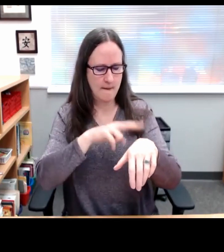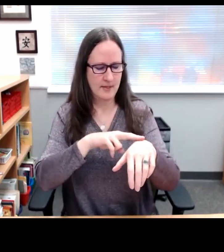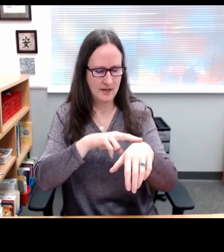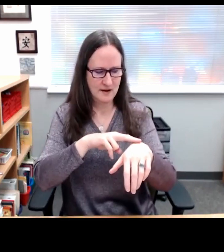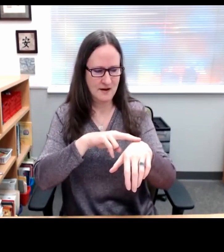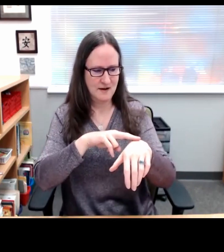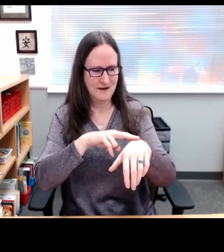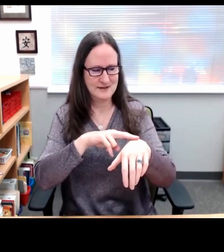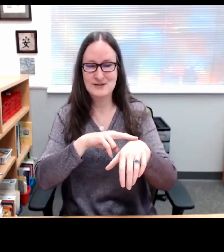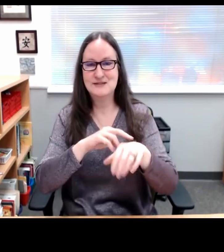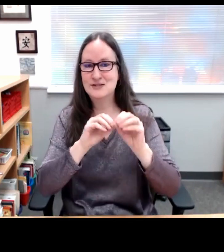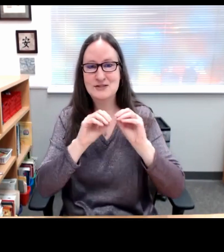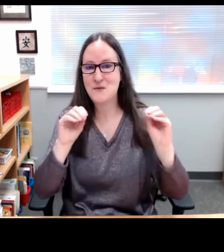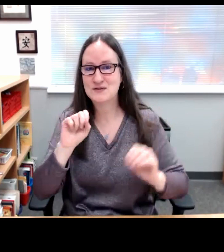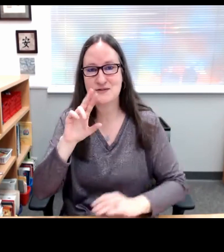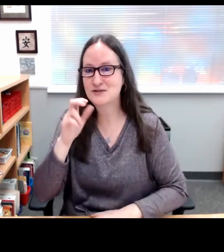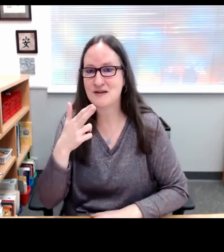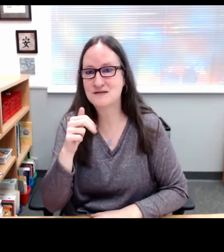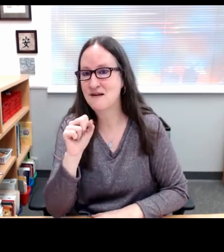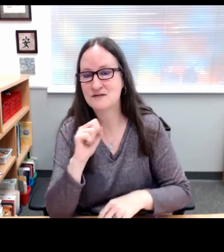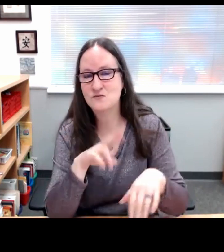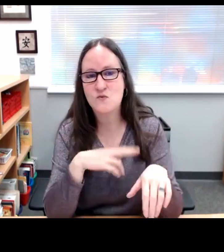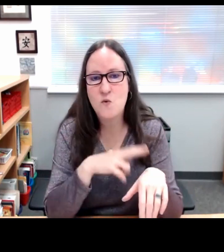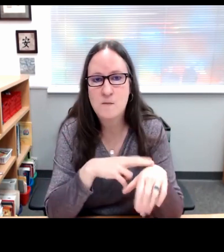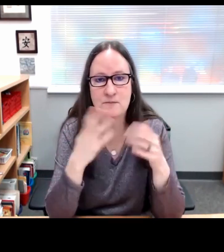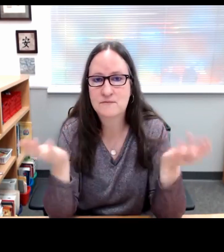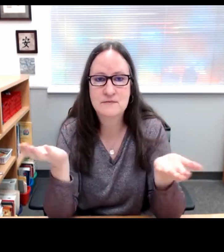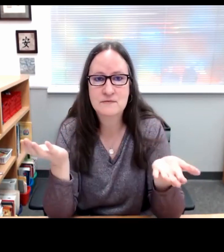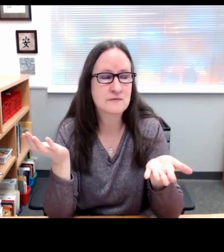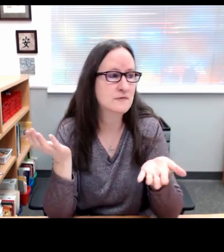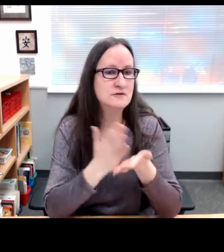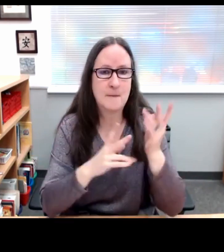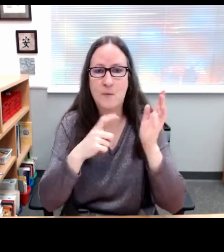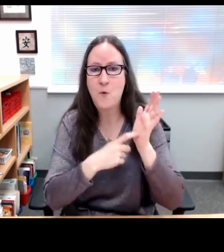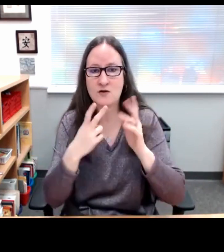like to use the word normal because there is no such a thing as normal.